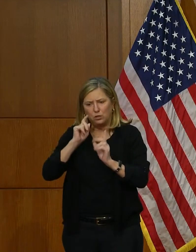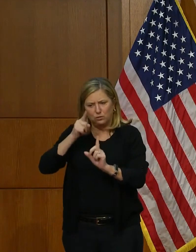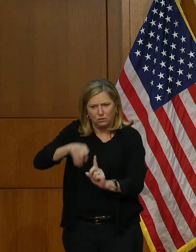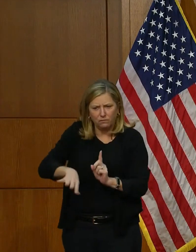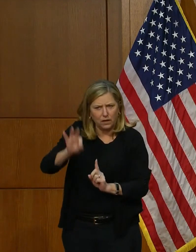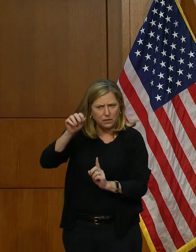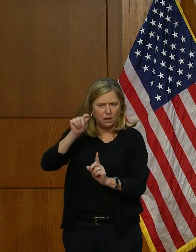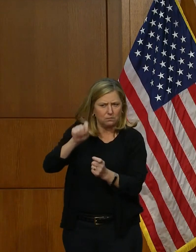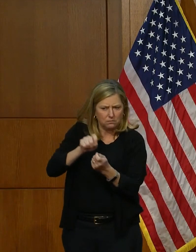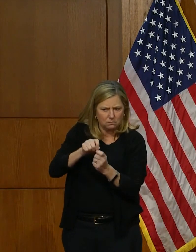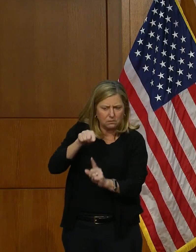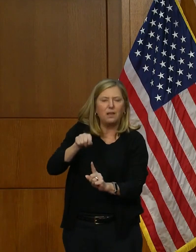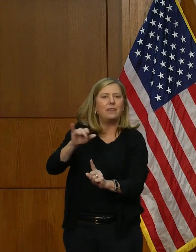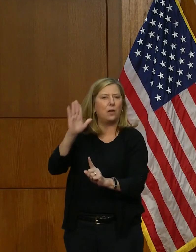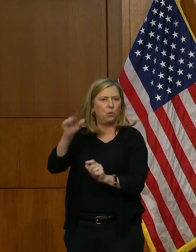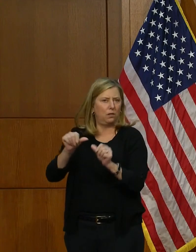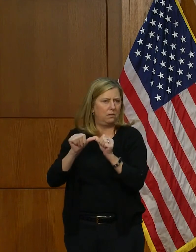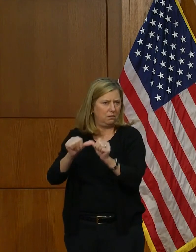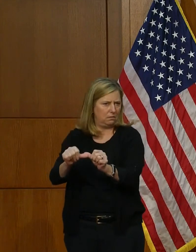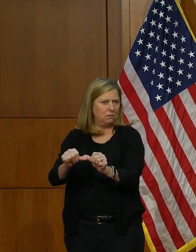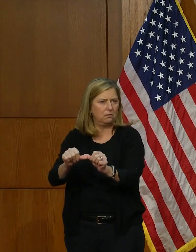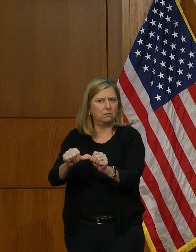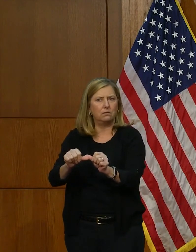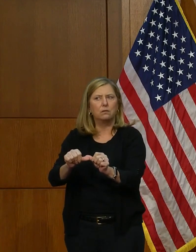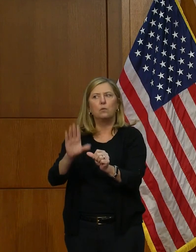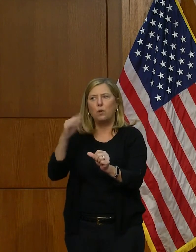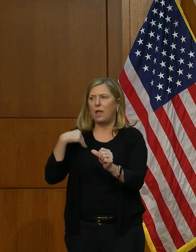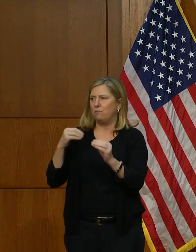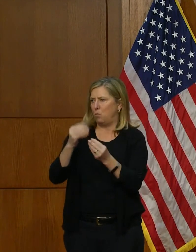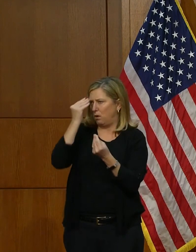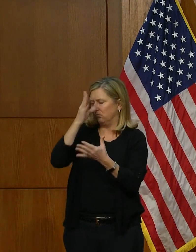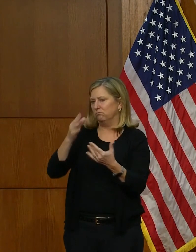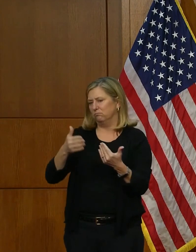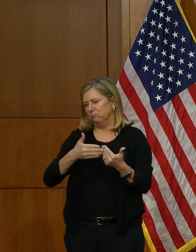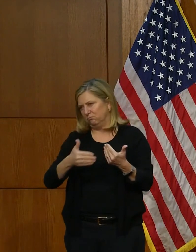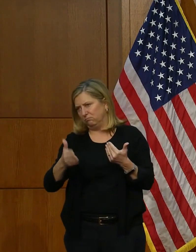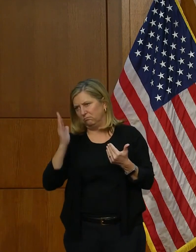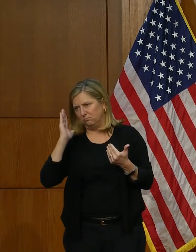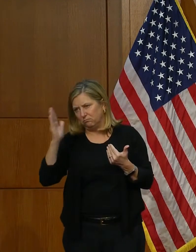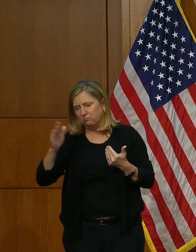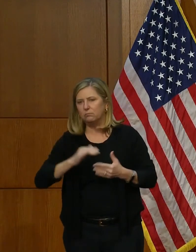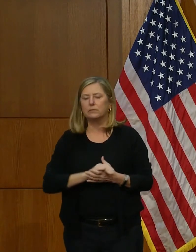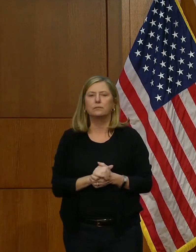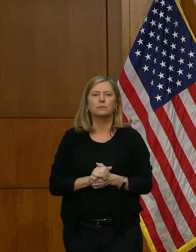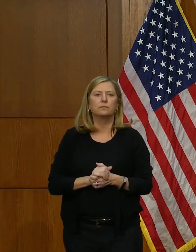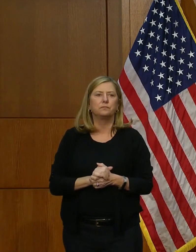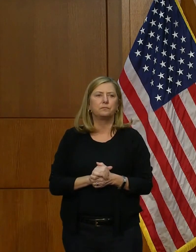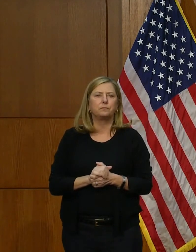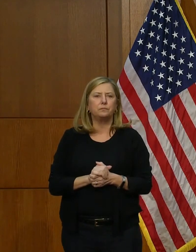INVESTIGATION TO GET TO BUT TO THE BOTTOM OF ALL THIS. IS